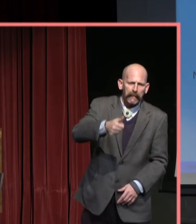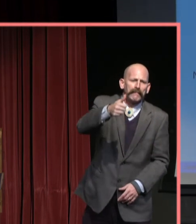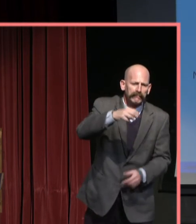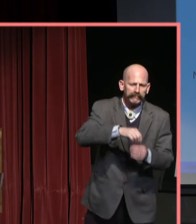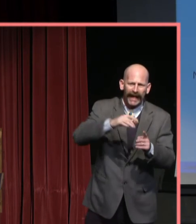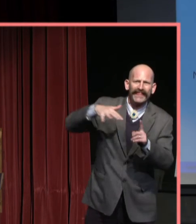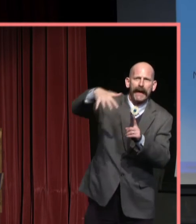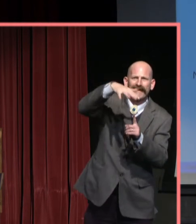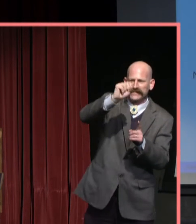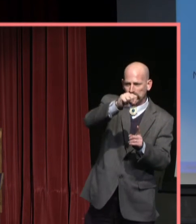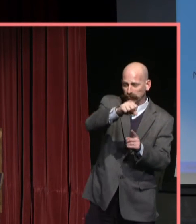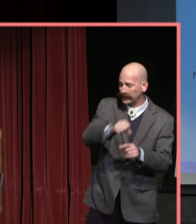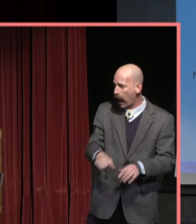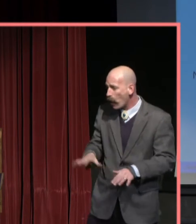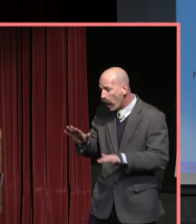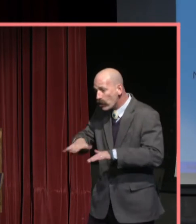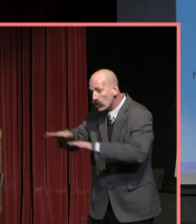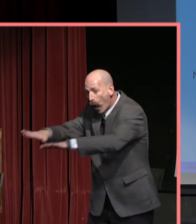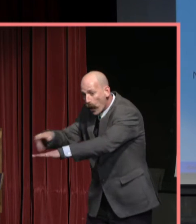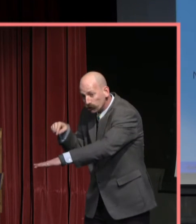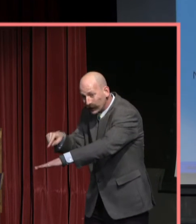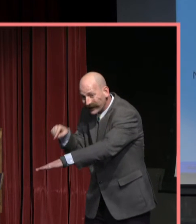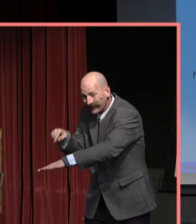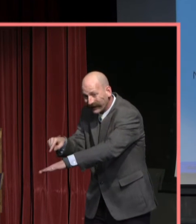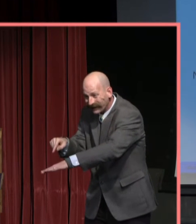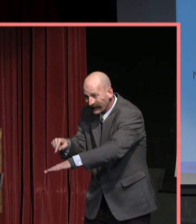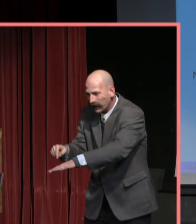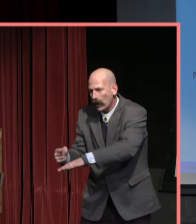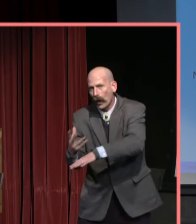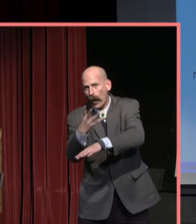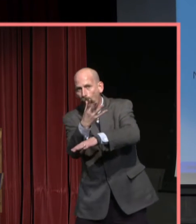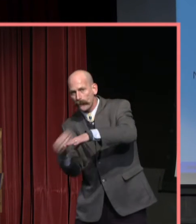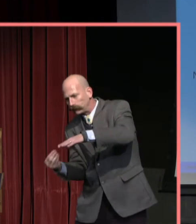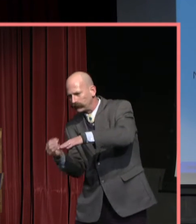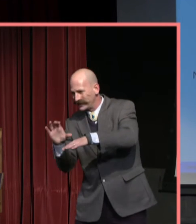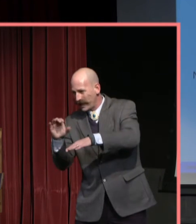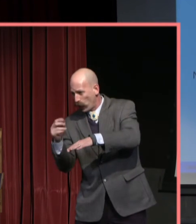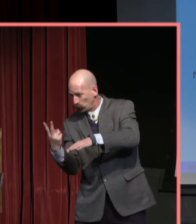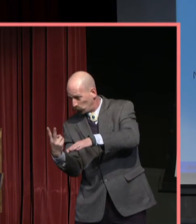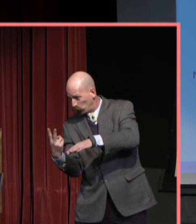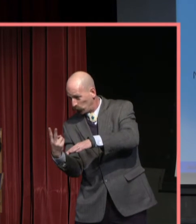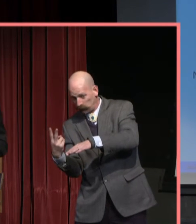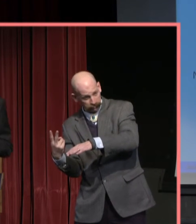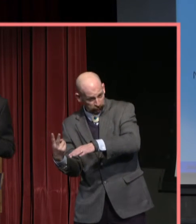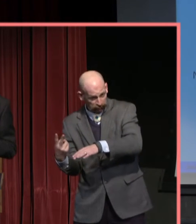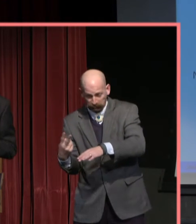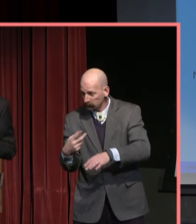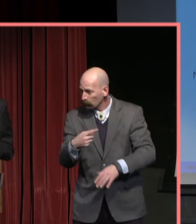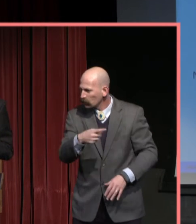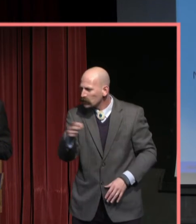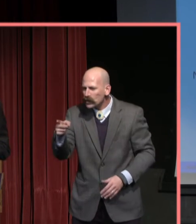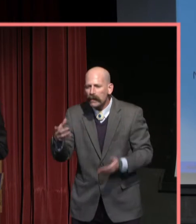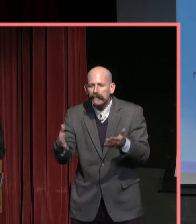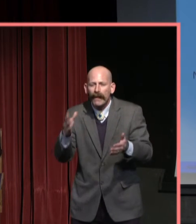The net effect from the oceans is that the oceans are absorbing CO2. As you might know if you've ever had a glass of Coke,